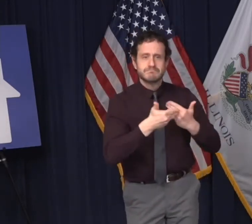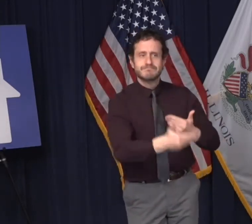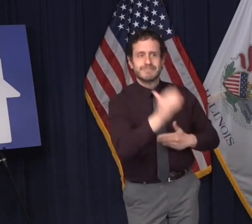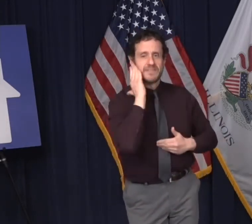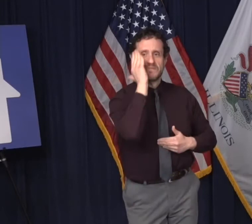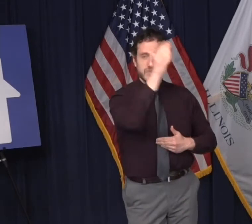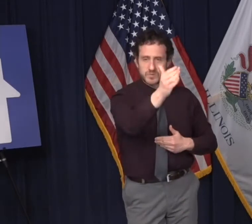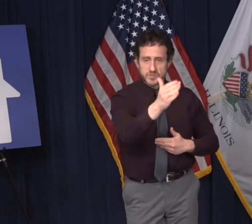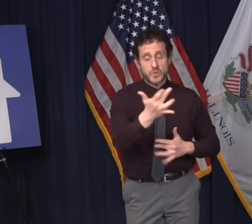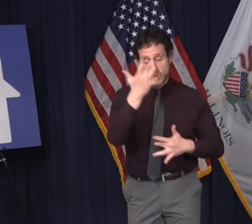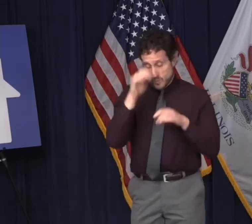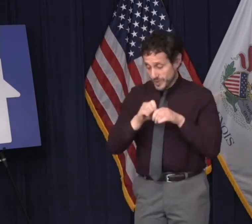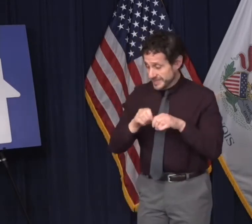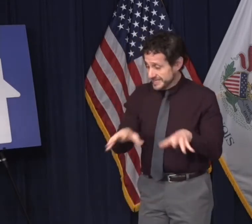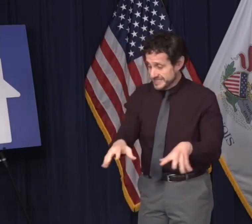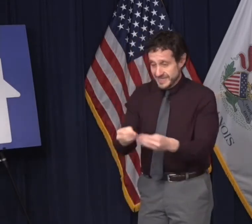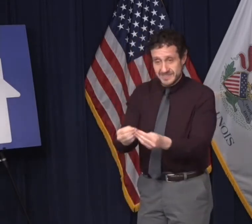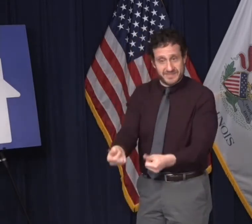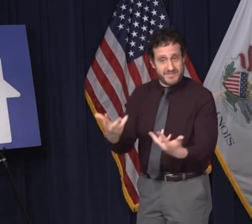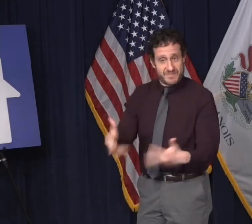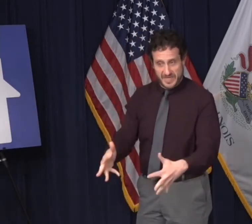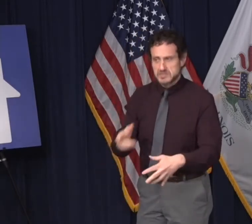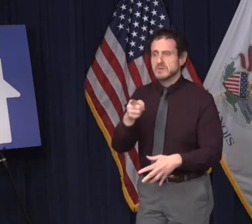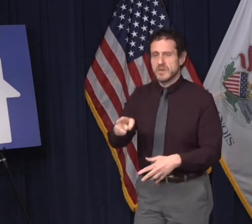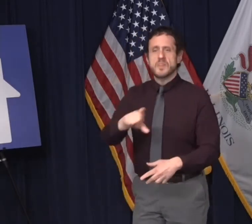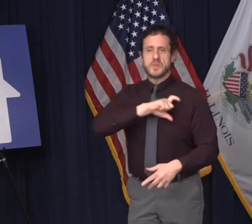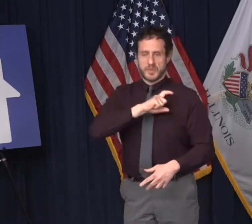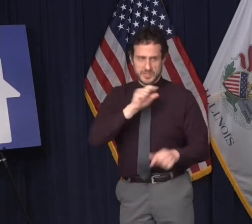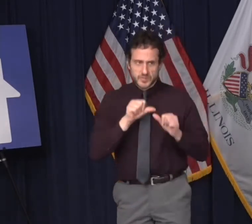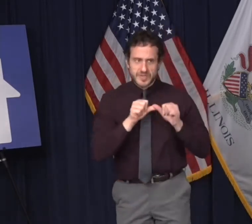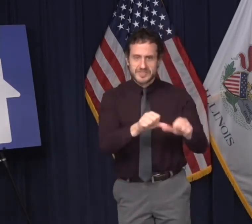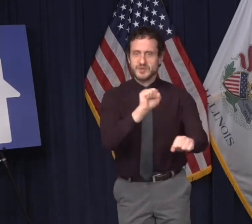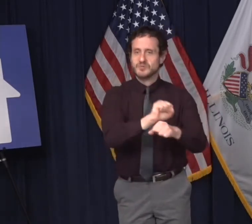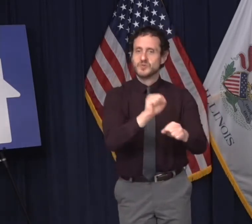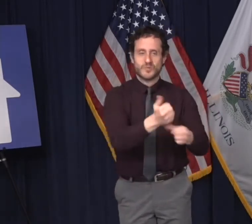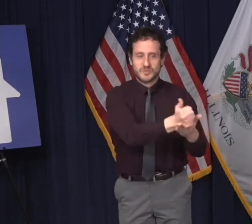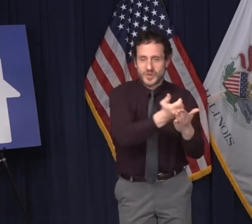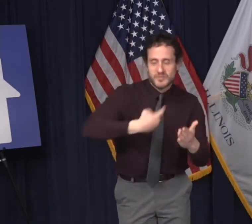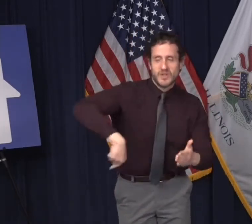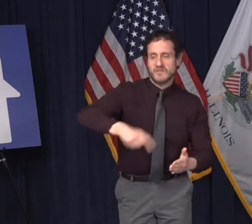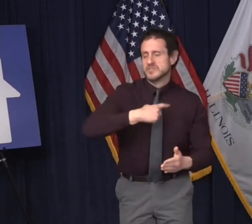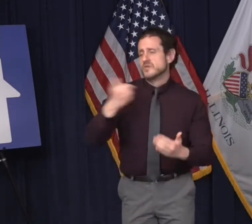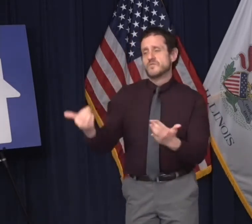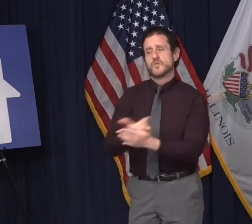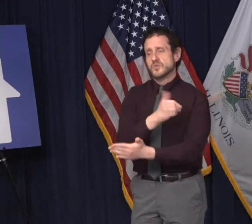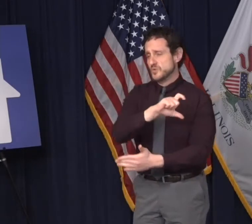FUTURE LONG AFTER THIS PANDEMIC HAS PASSED. SO TO THE NEWEST MEMBERS OF